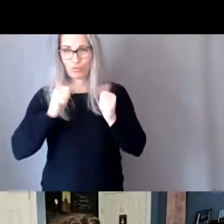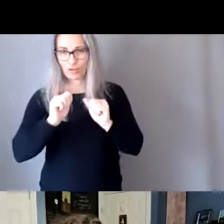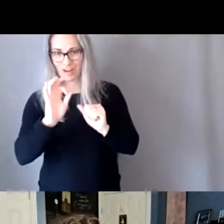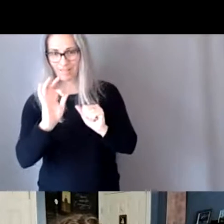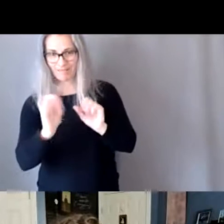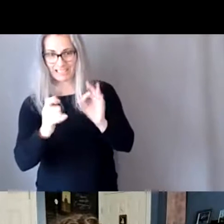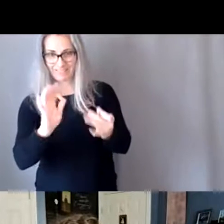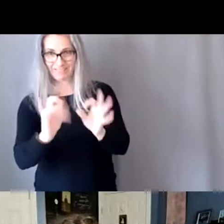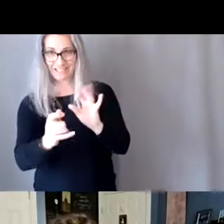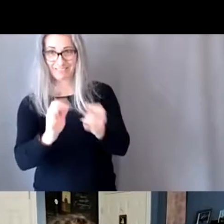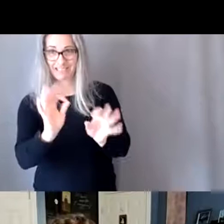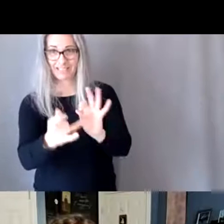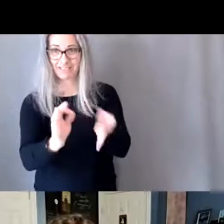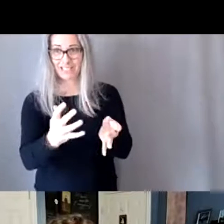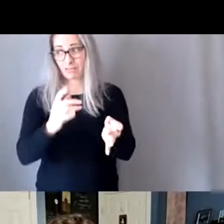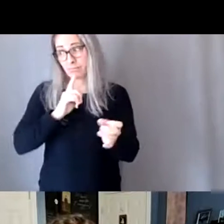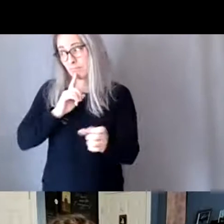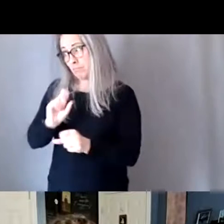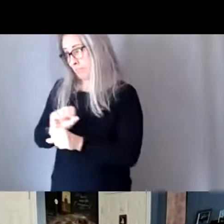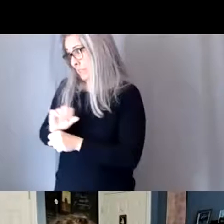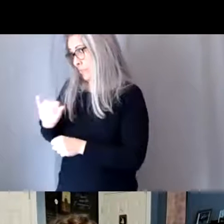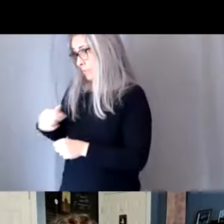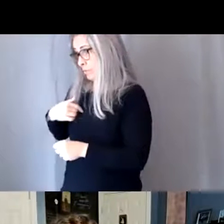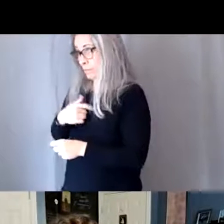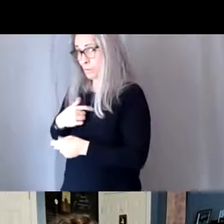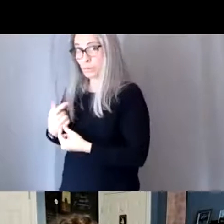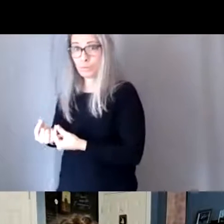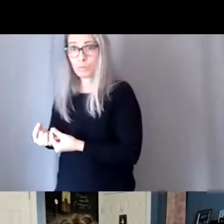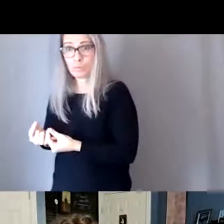professionals are in as medicalized fields that are bound up in these